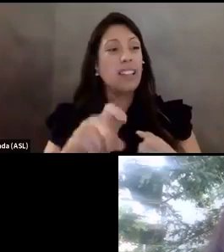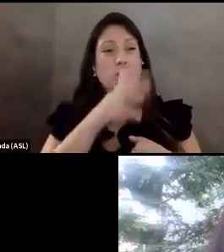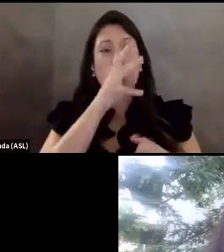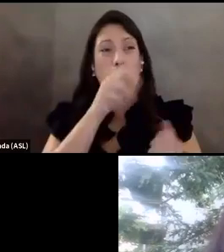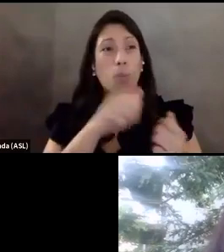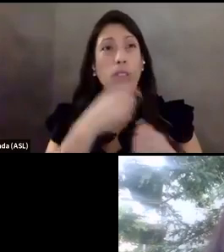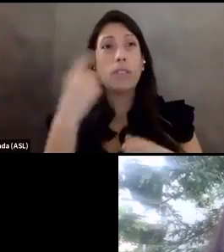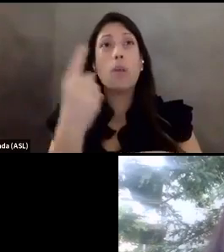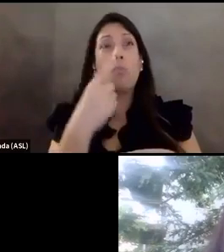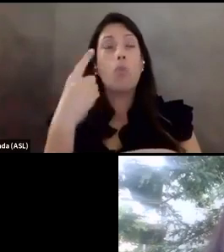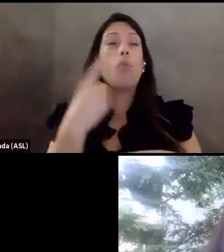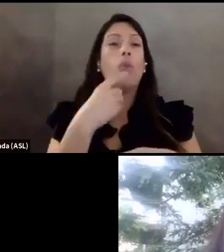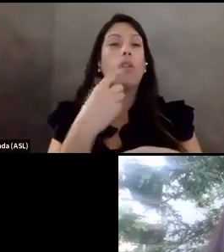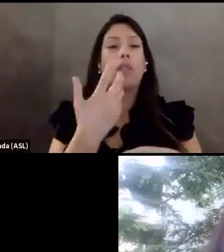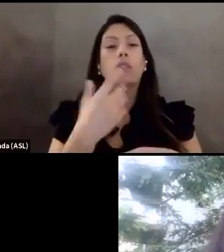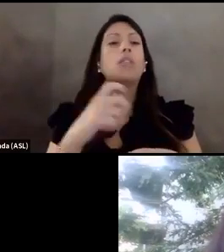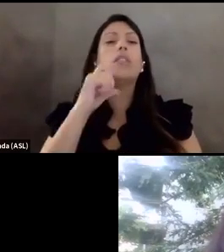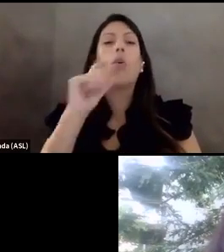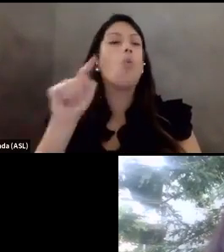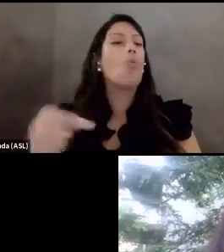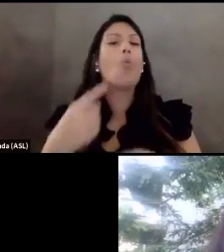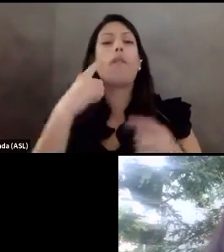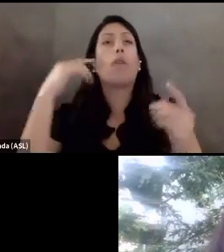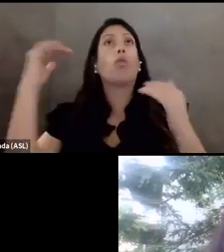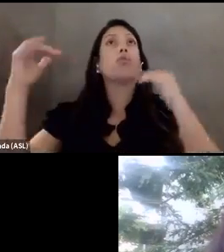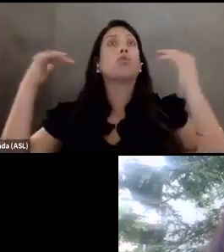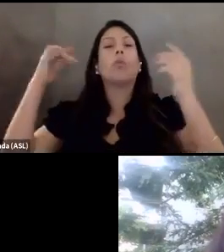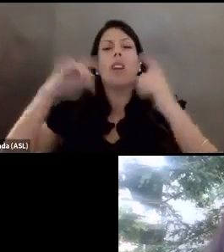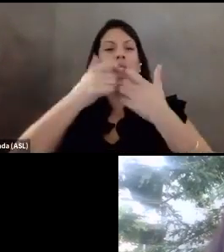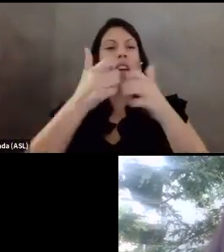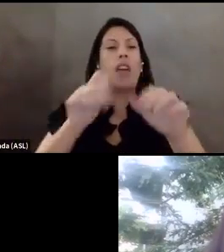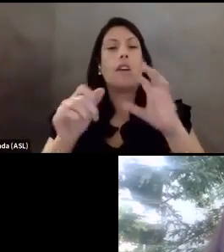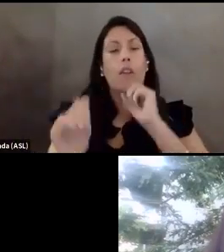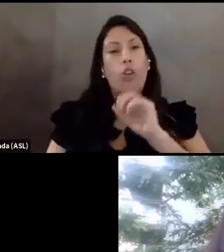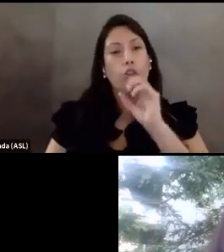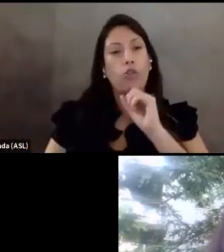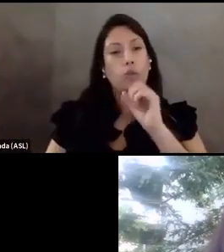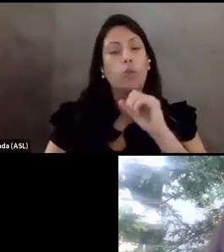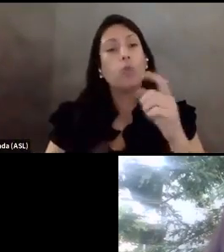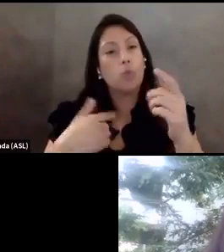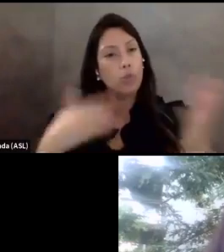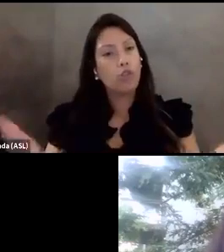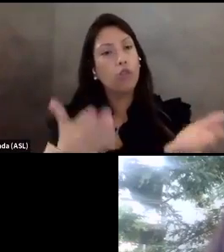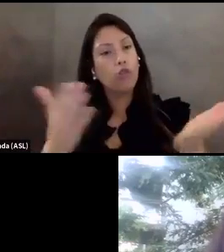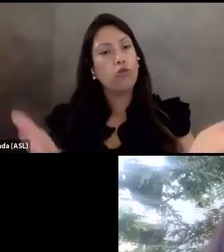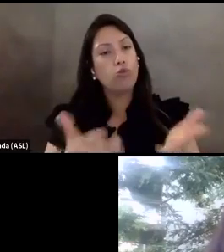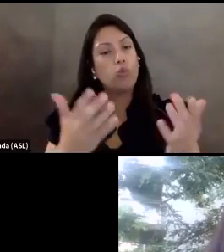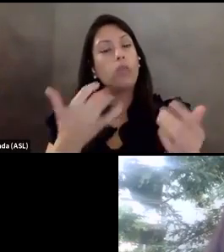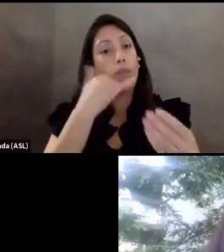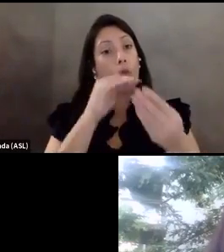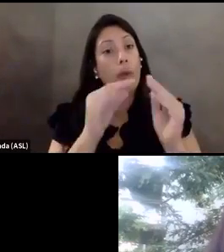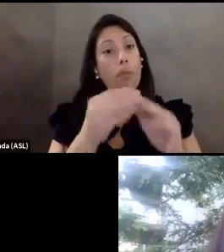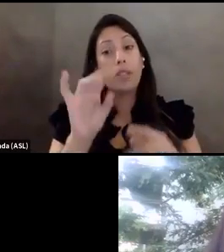And this is not just for adults, it's for those of any ages. And we just encourage you to call the number, which is seven or seven, five,